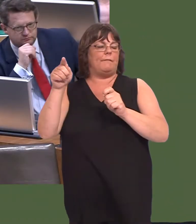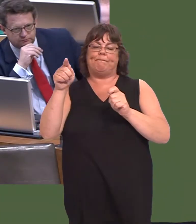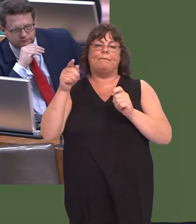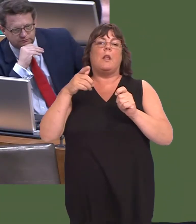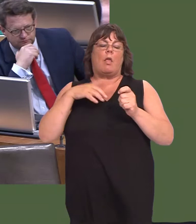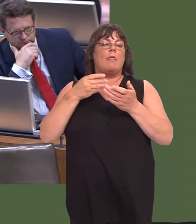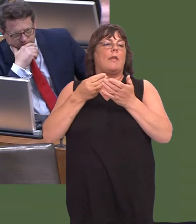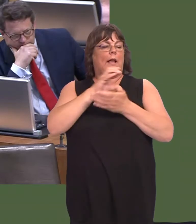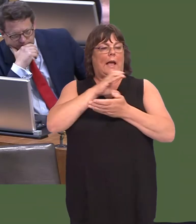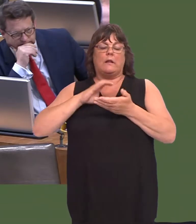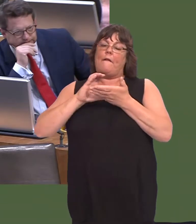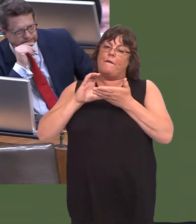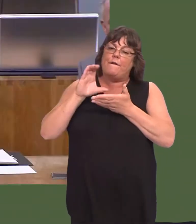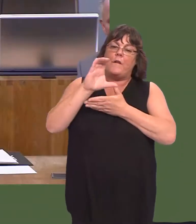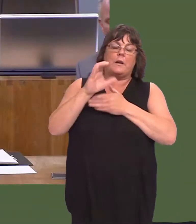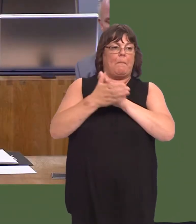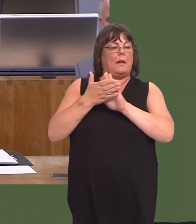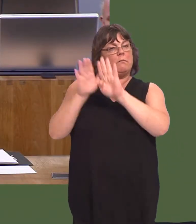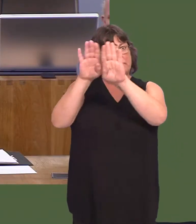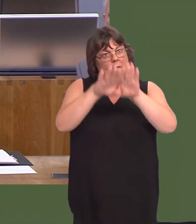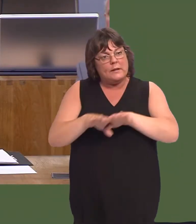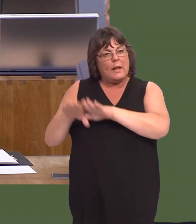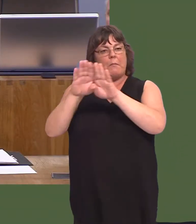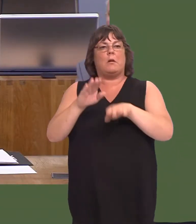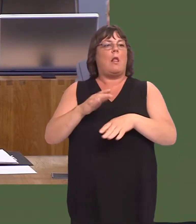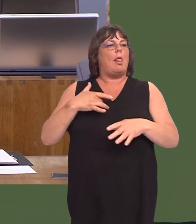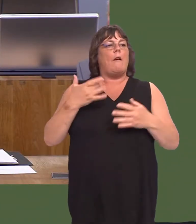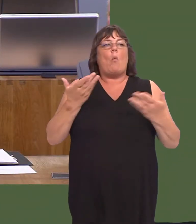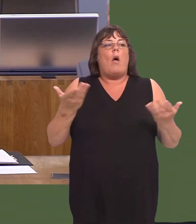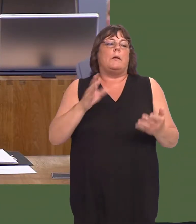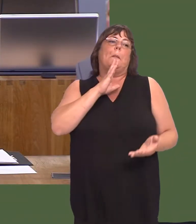Thatís what the fund is designed to eradicateóthe postcode lottery.